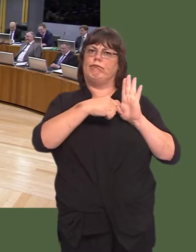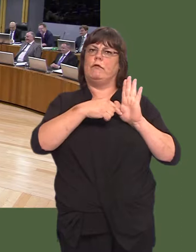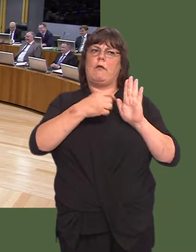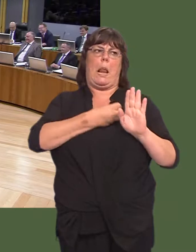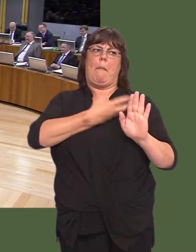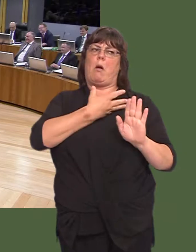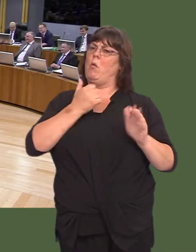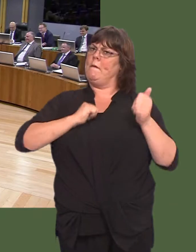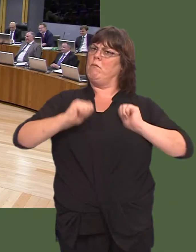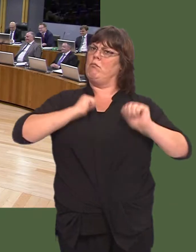It offers great hope for our people.